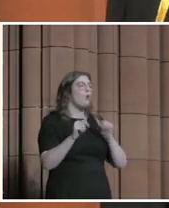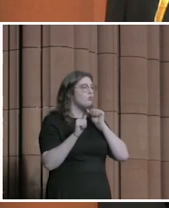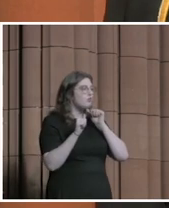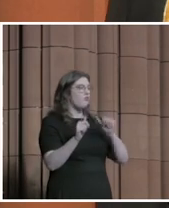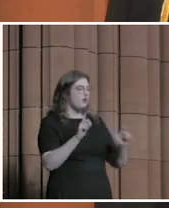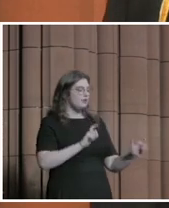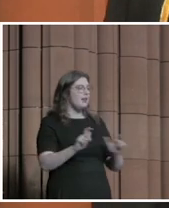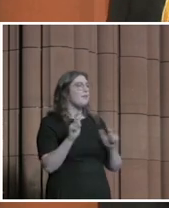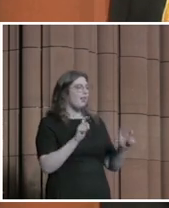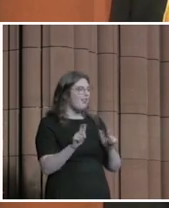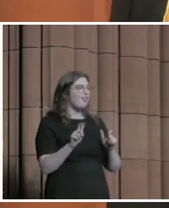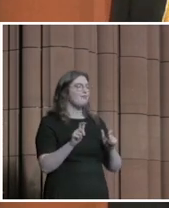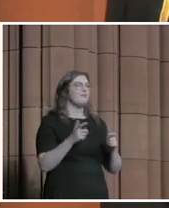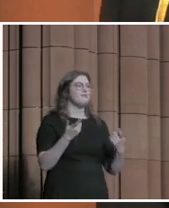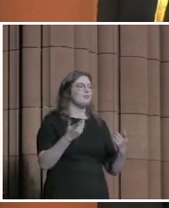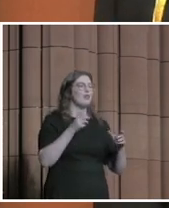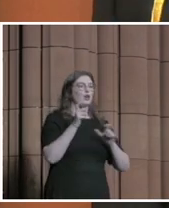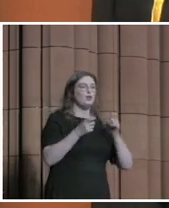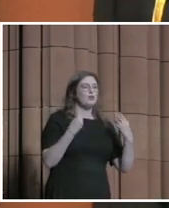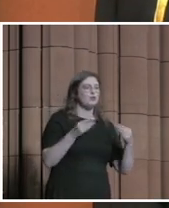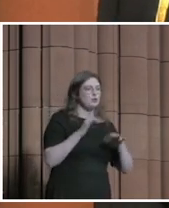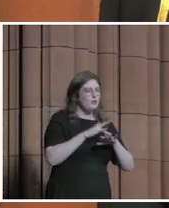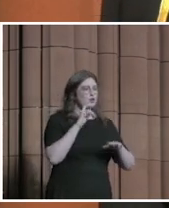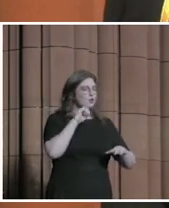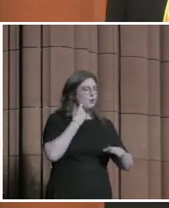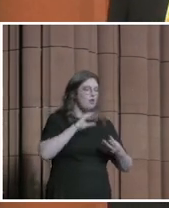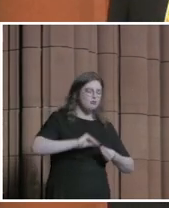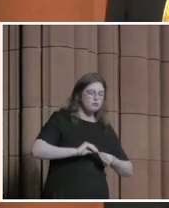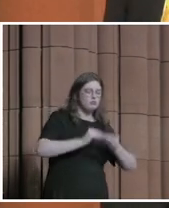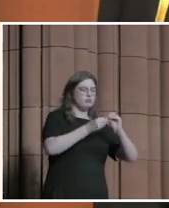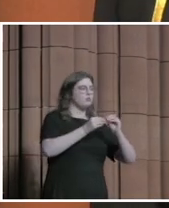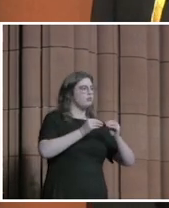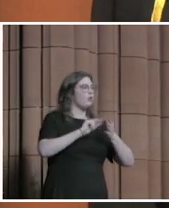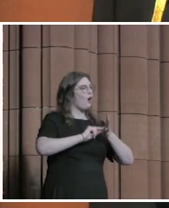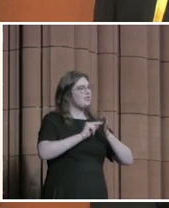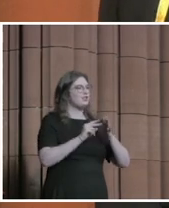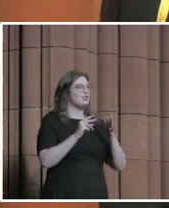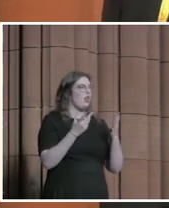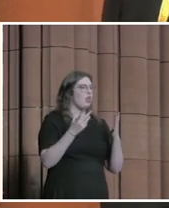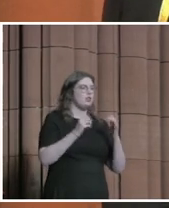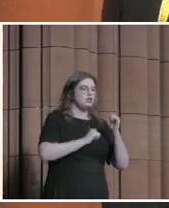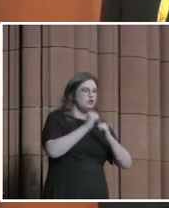Human resource professionals will build organisational cultures that prioritise environmental responsibility.